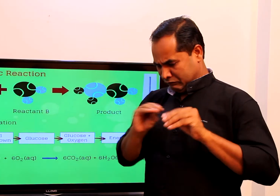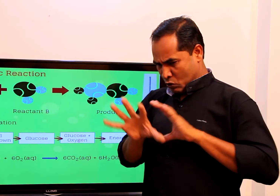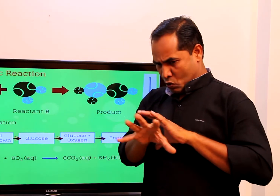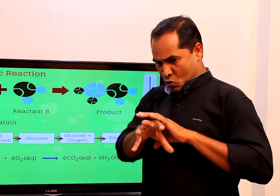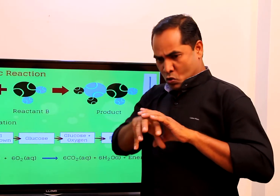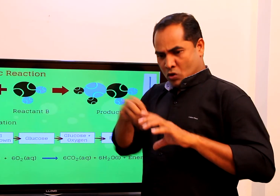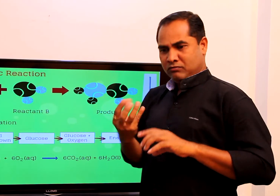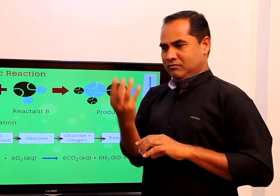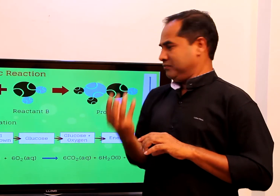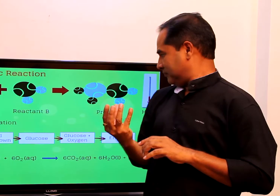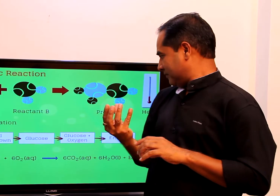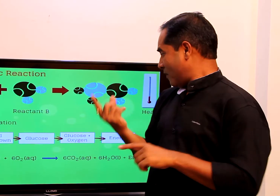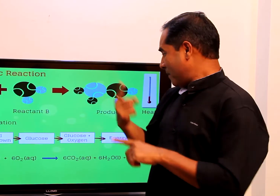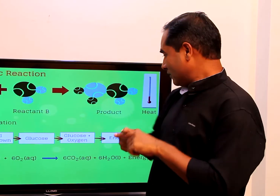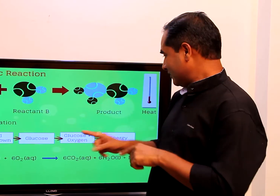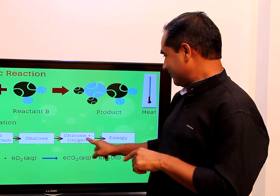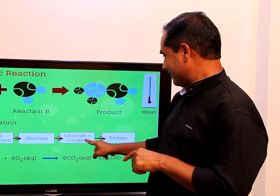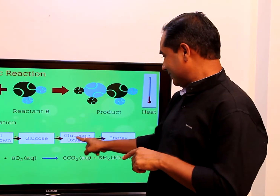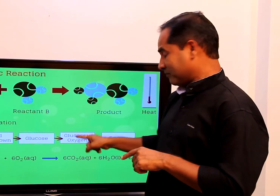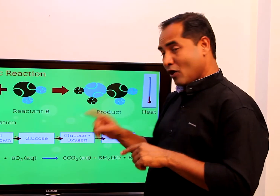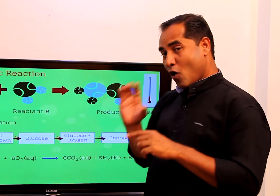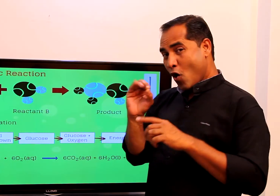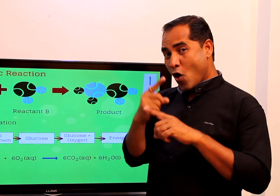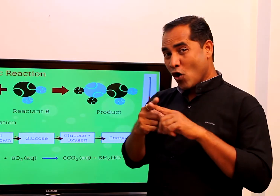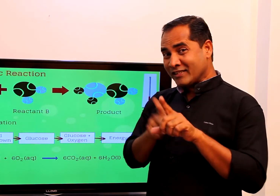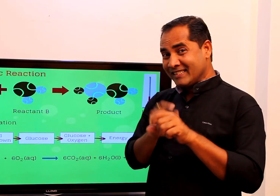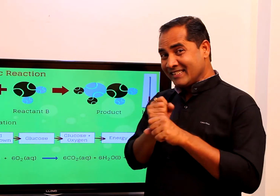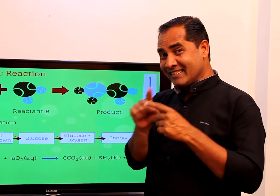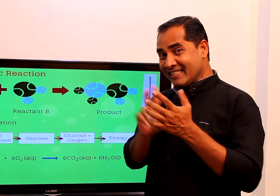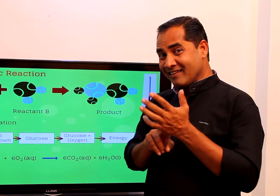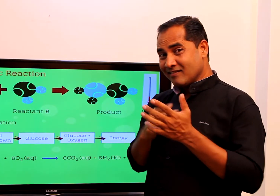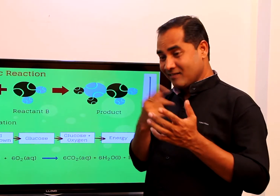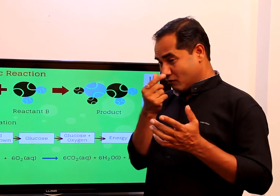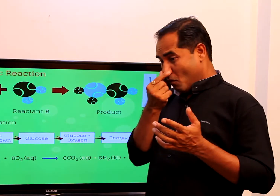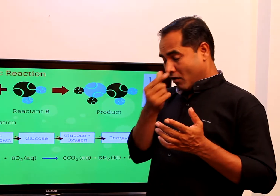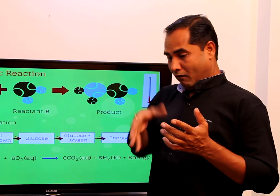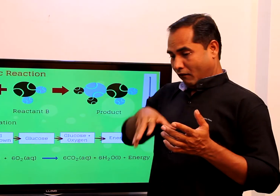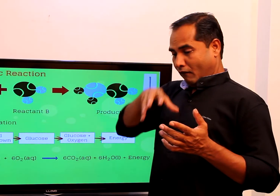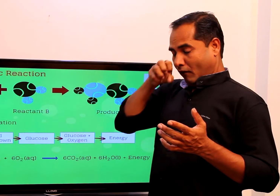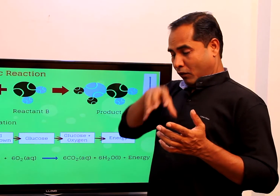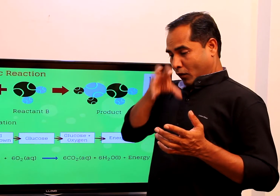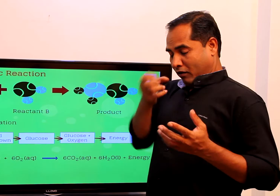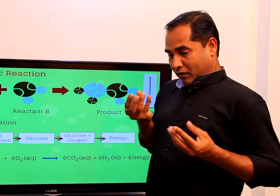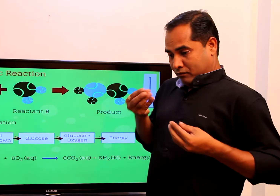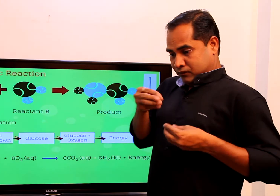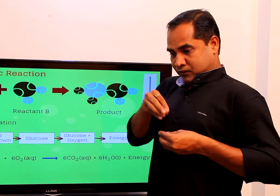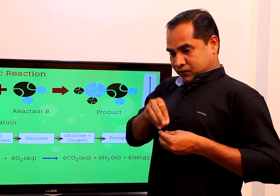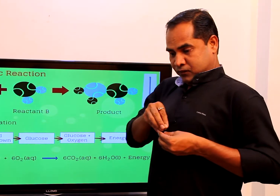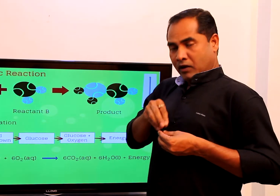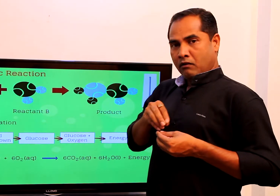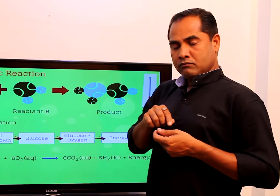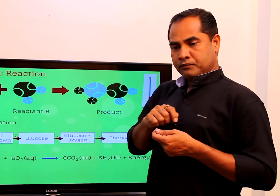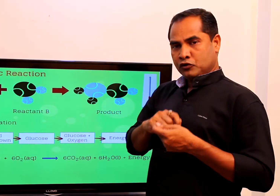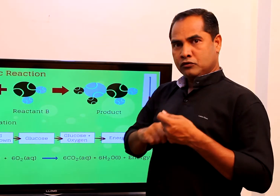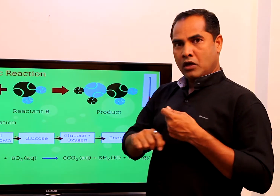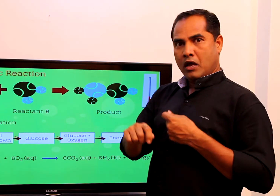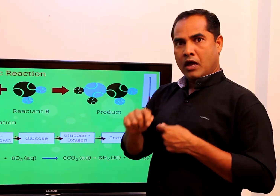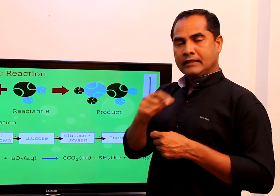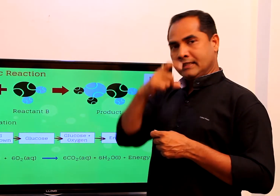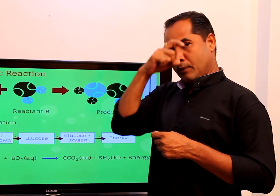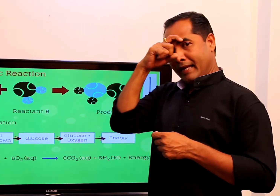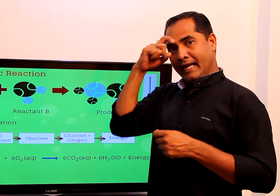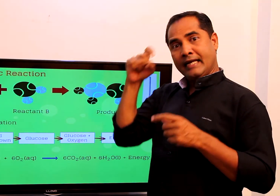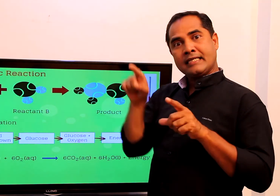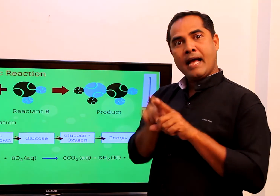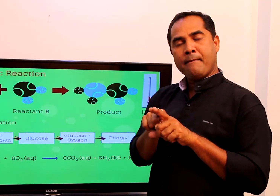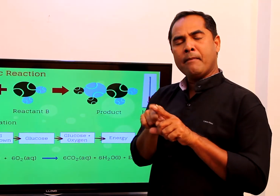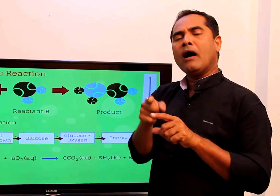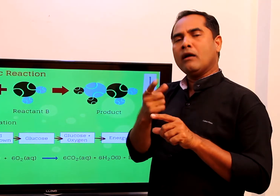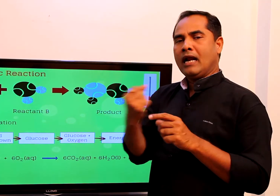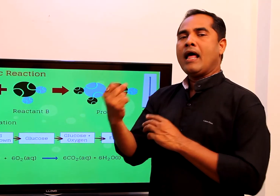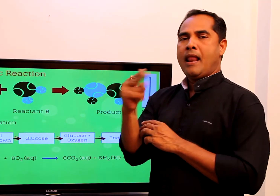gives you energy to do work. We take in oxygen, it combines with the food and it